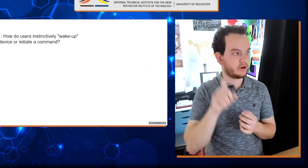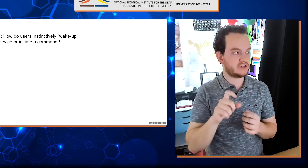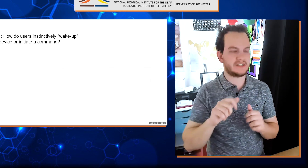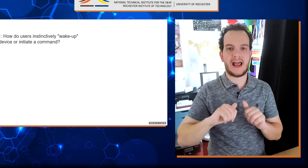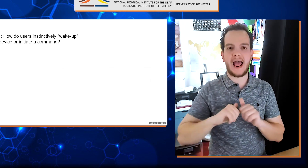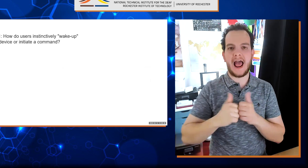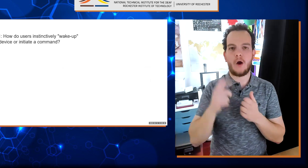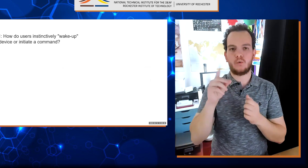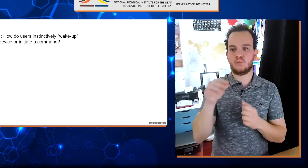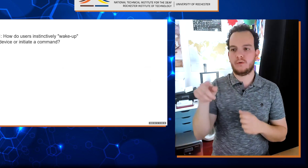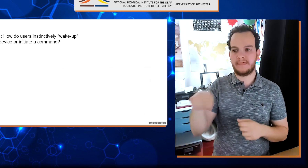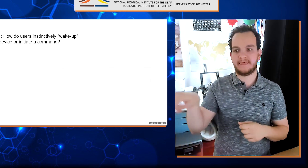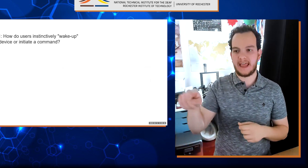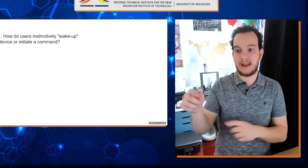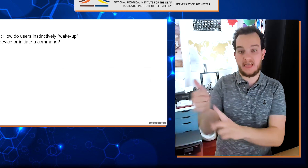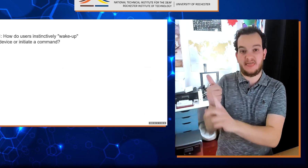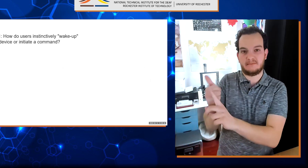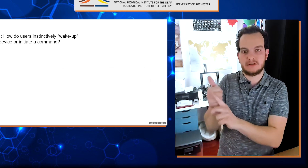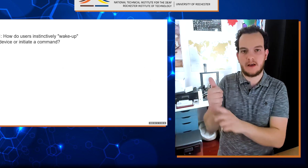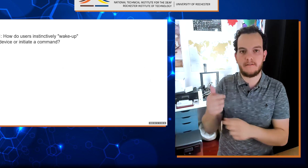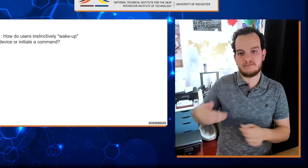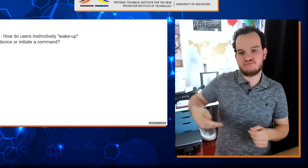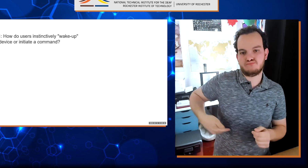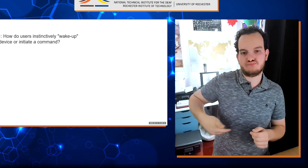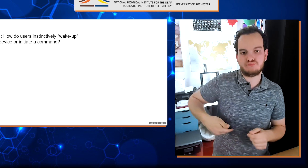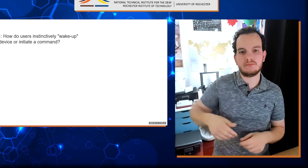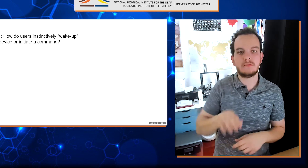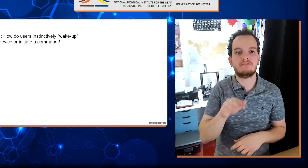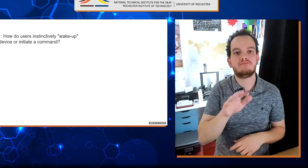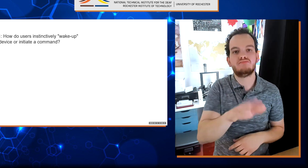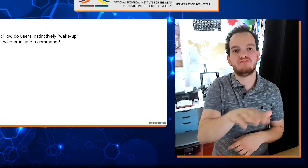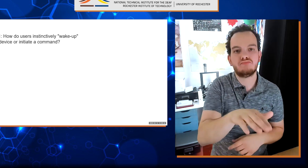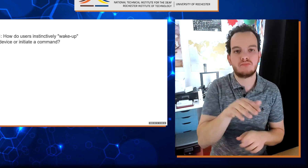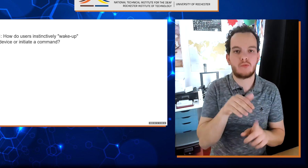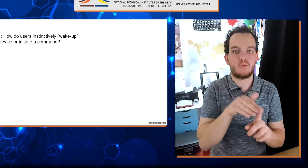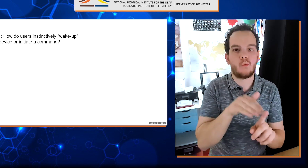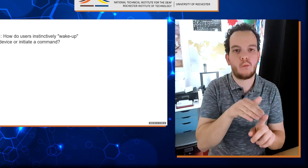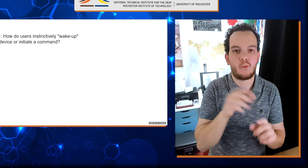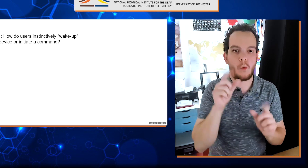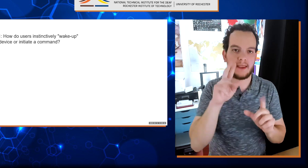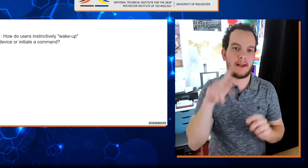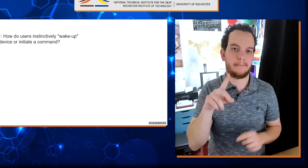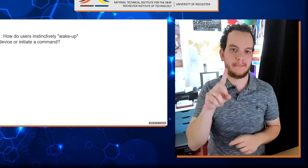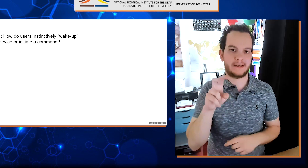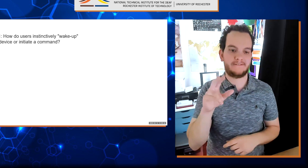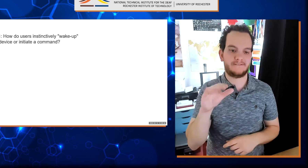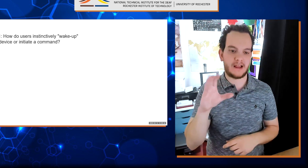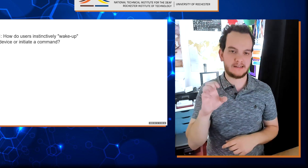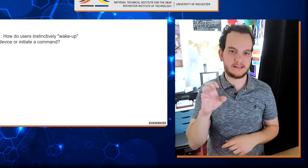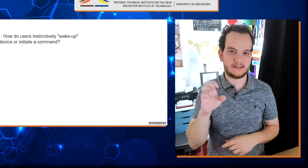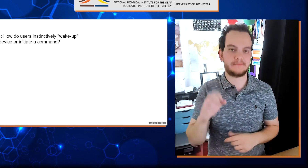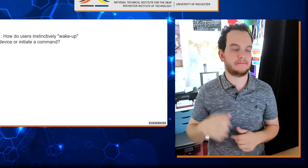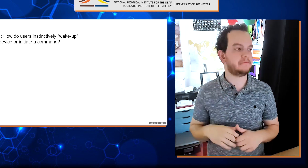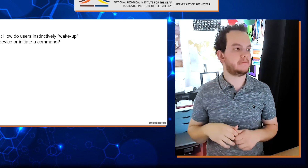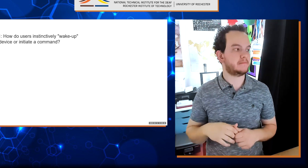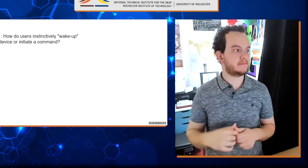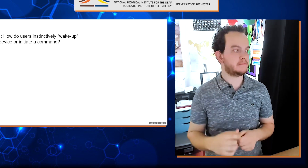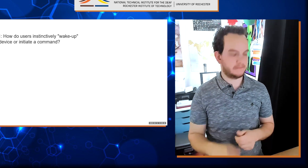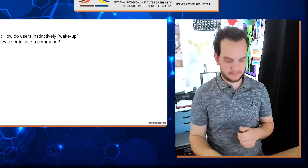Our first research question was how users instinctively wake up the device.